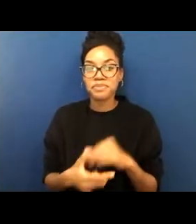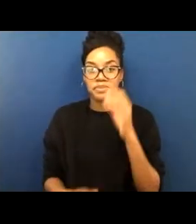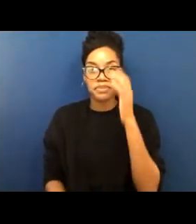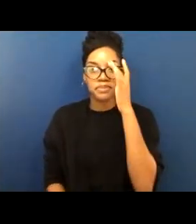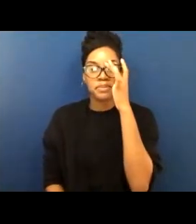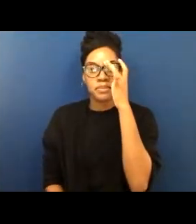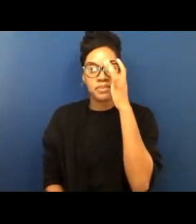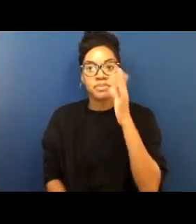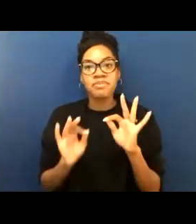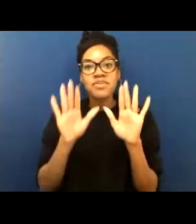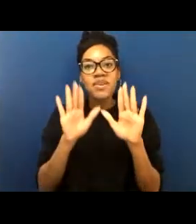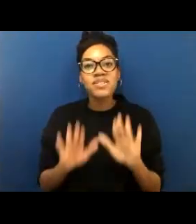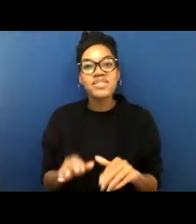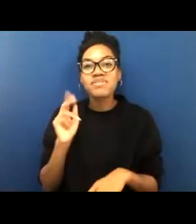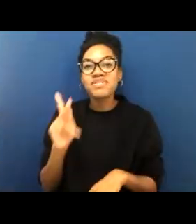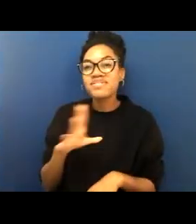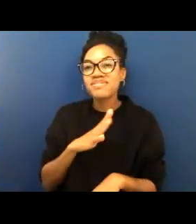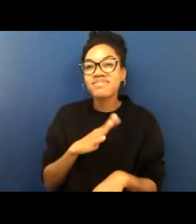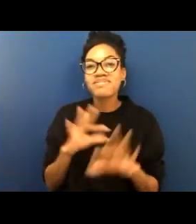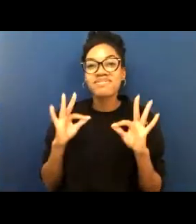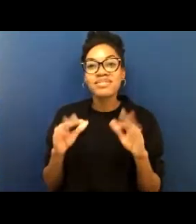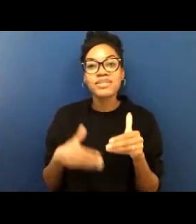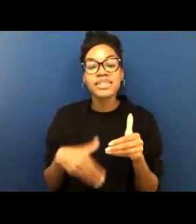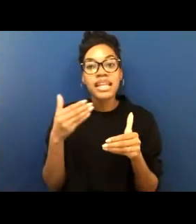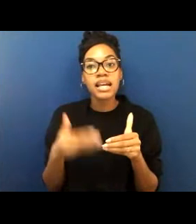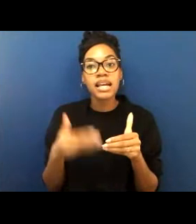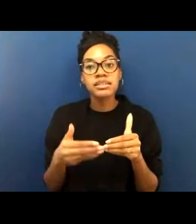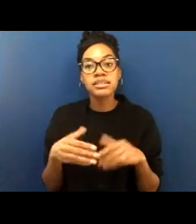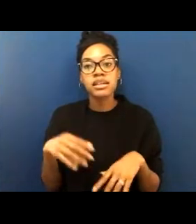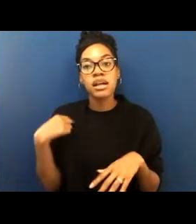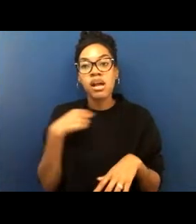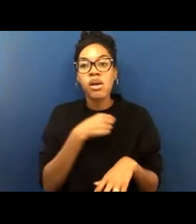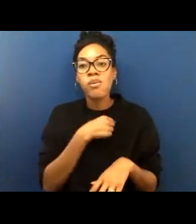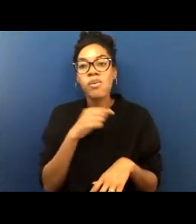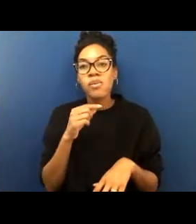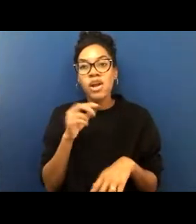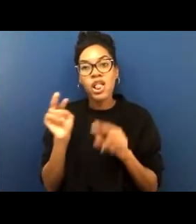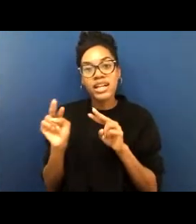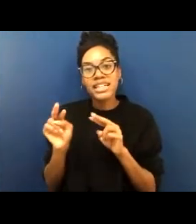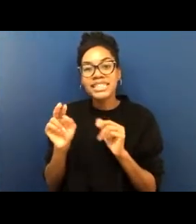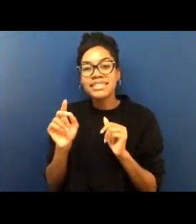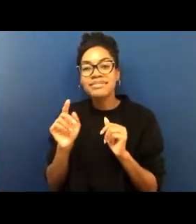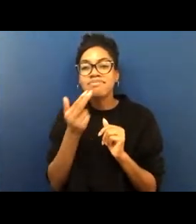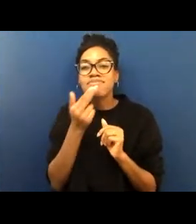Awesome, okay, well next, you know, we were just looking at these little tiny eggs under a microscope,